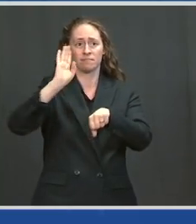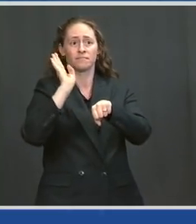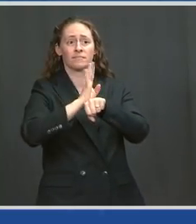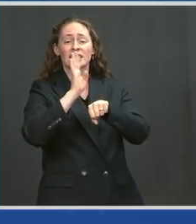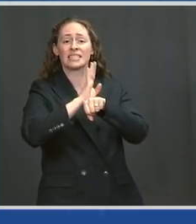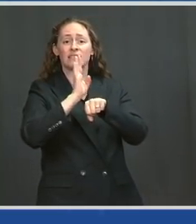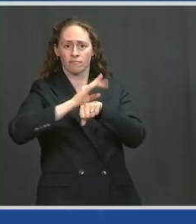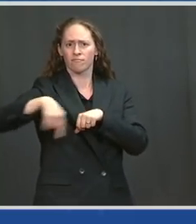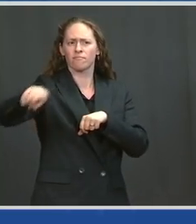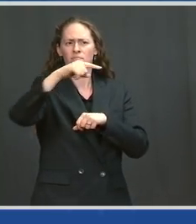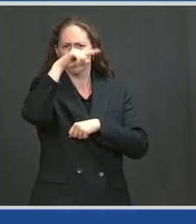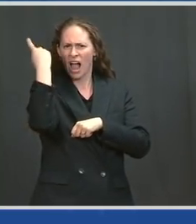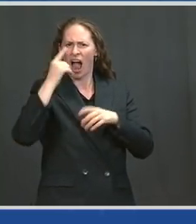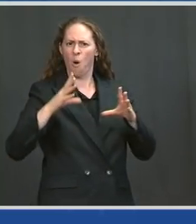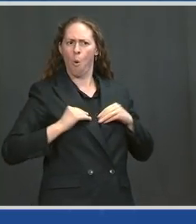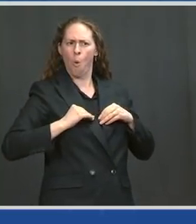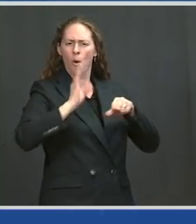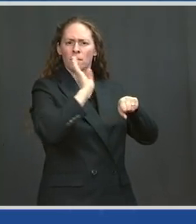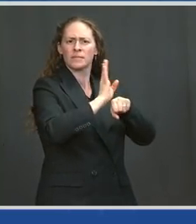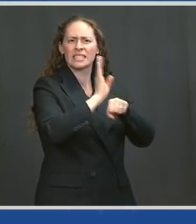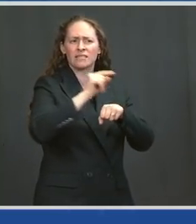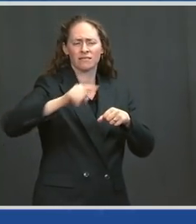and later to Chicago to save his own life.